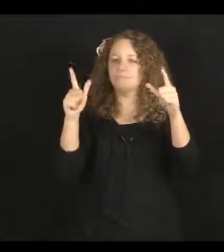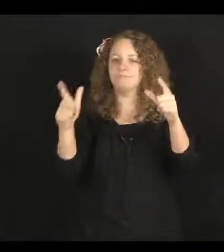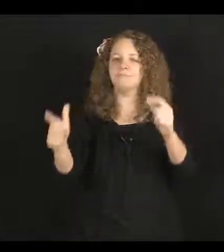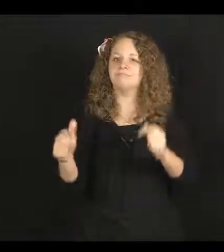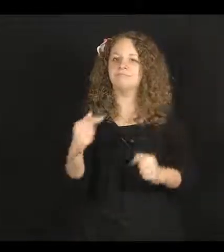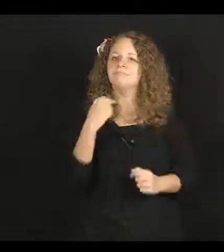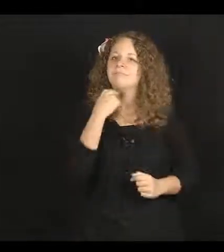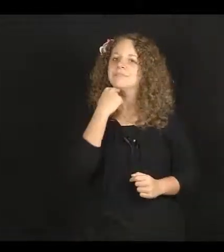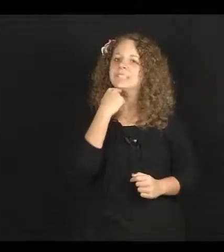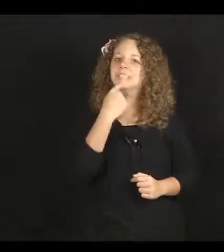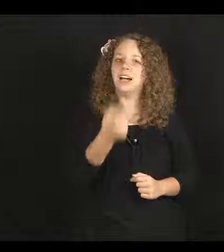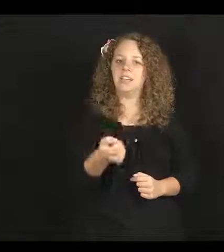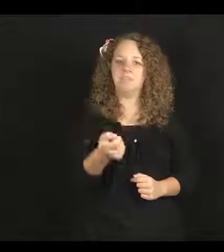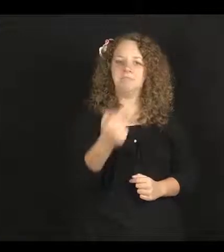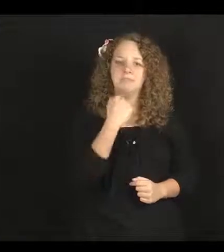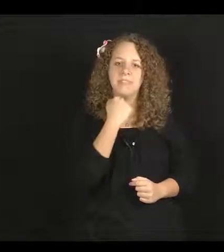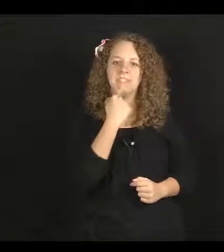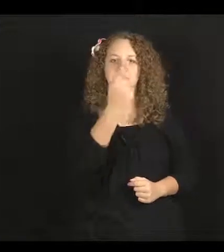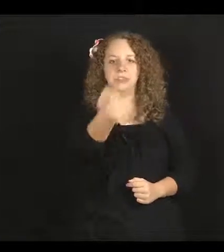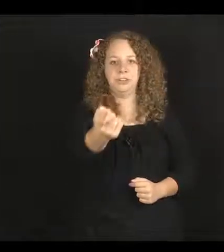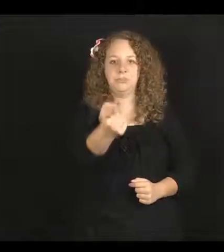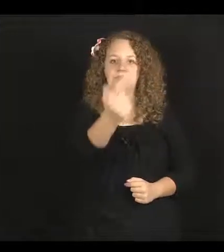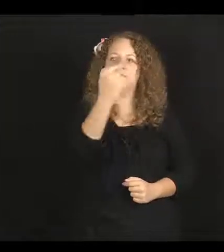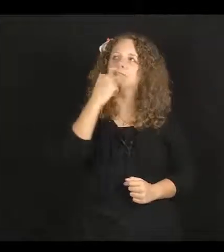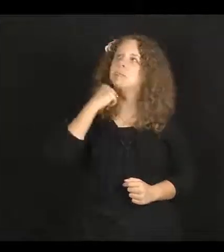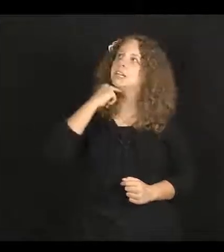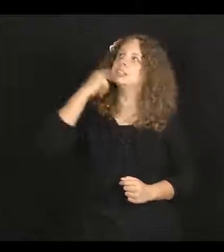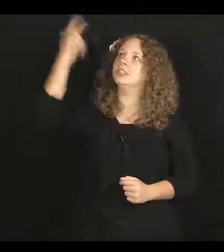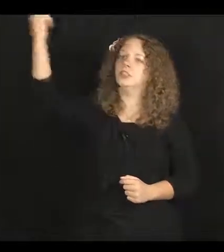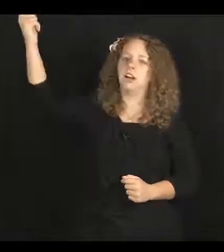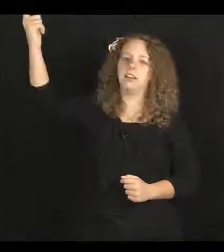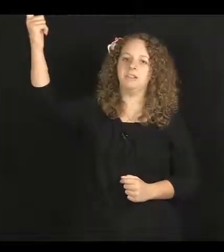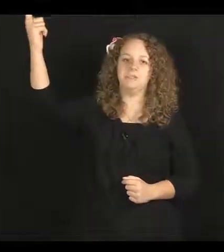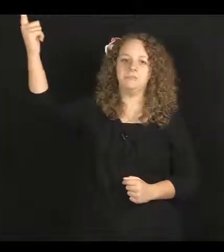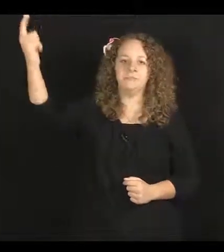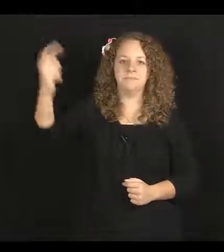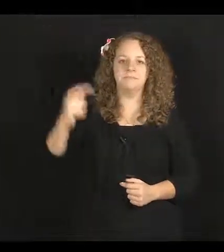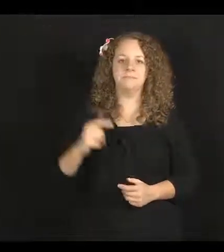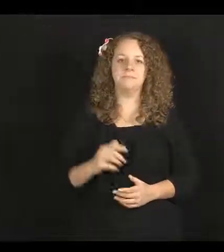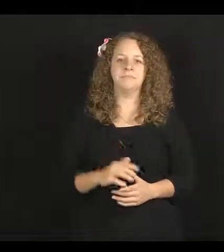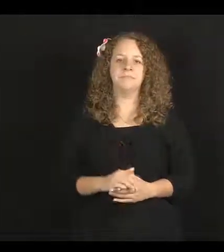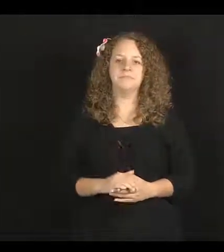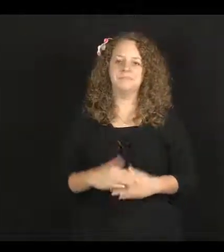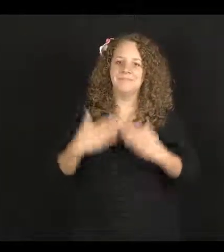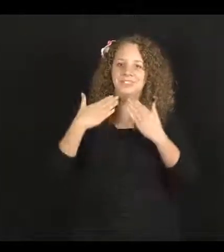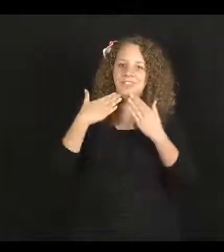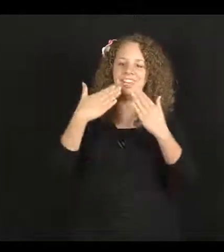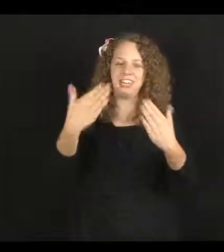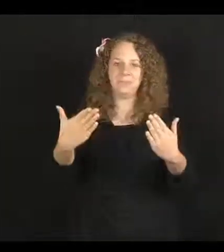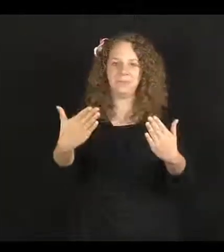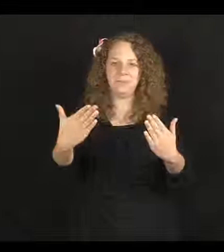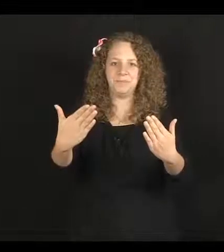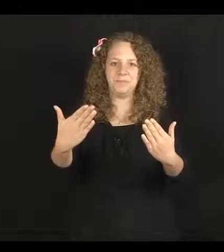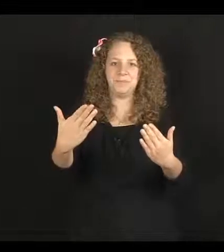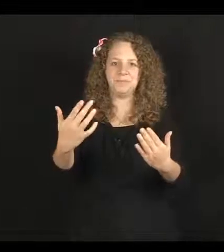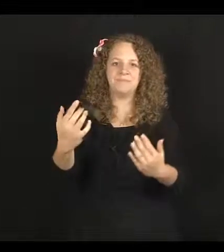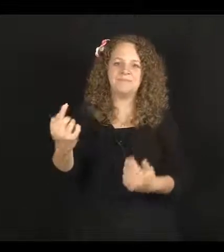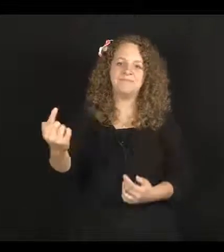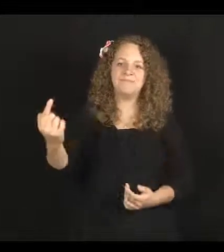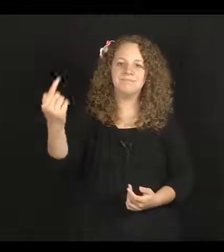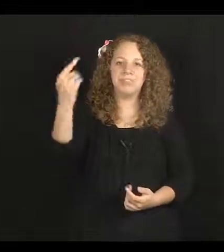TELL, TELL-YOU, TELL-GOD THANK-YOU